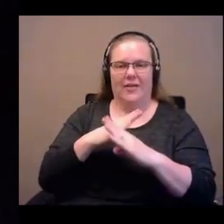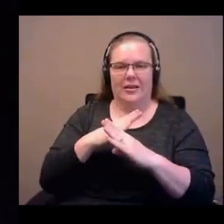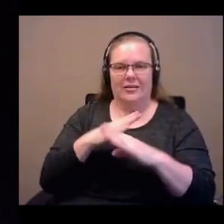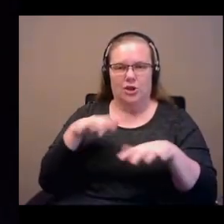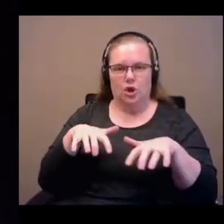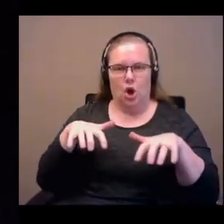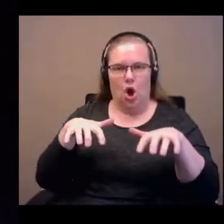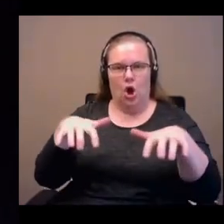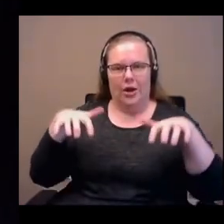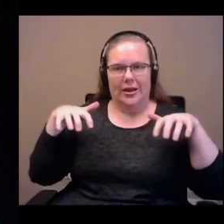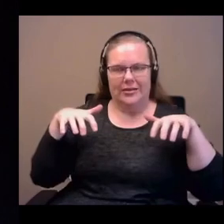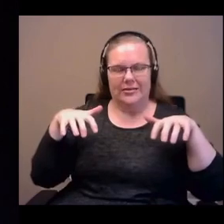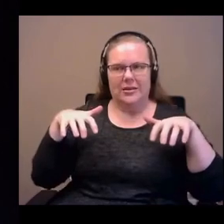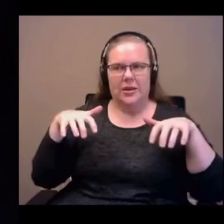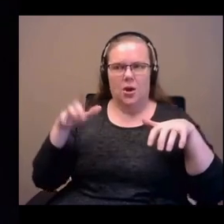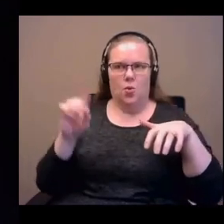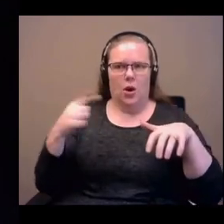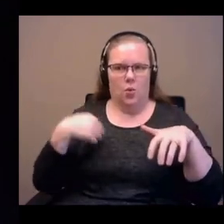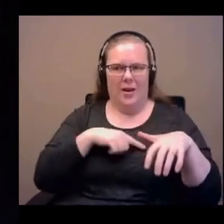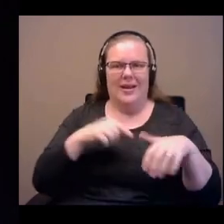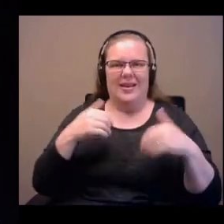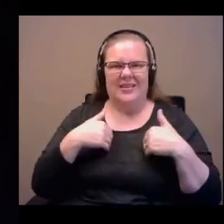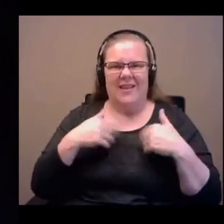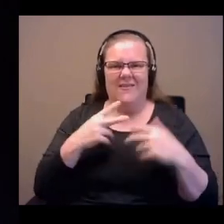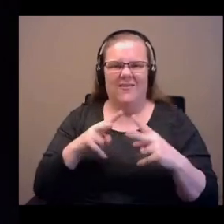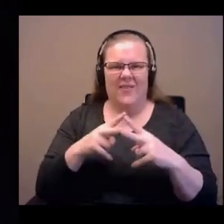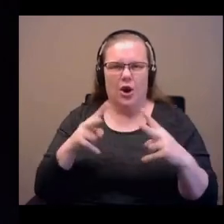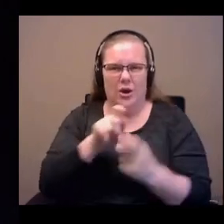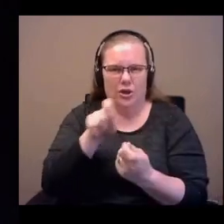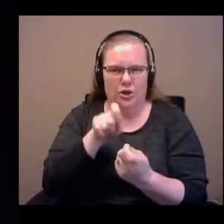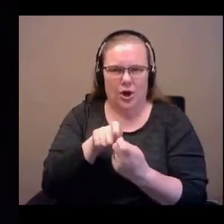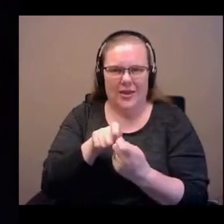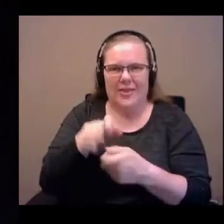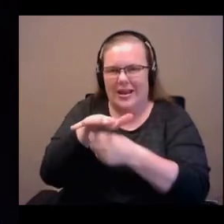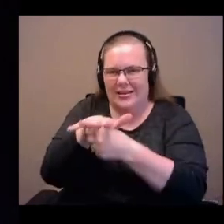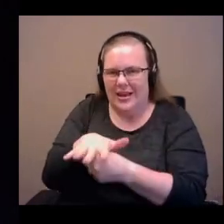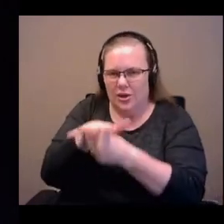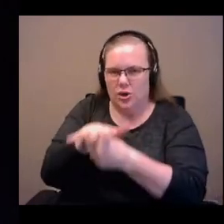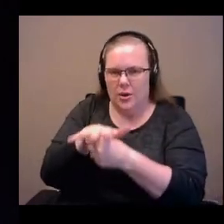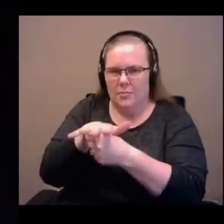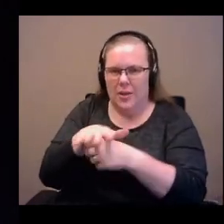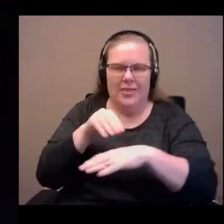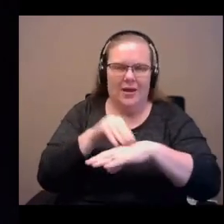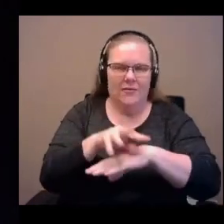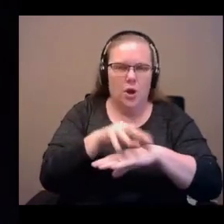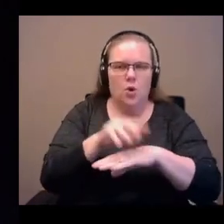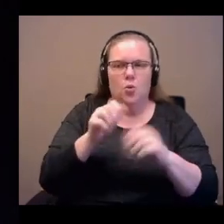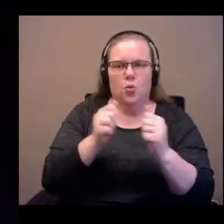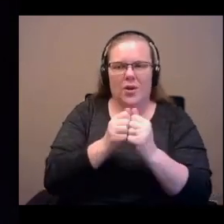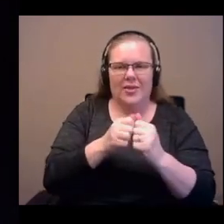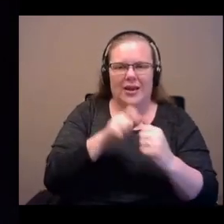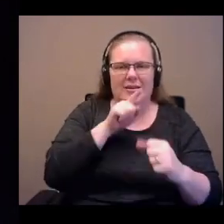where to be, is that very certainty. Can you speak to that tension between the advice of speaking with certainty and the toxicity? JONAH BERGER: So first of all, if any of you